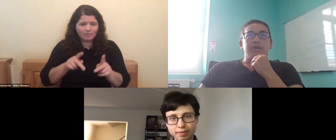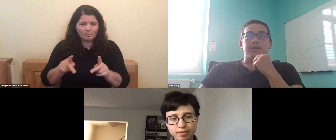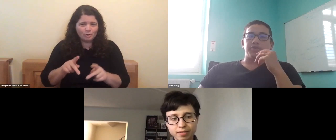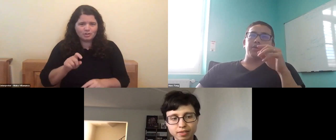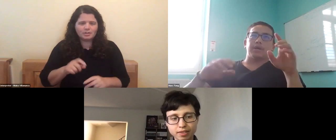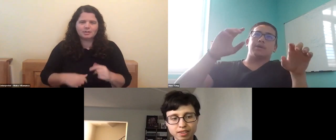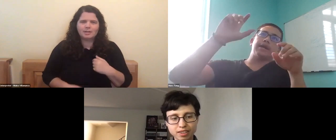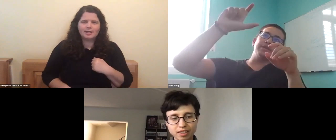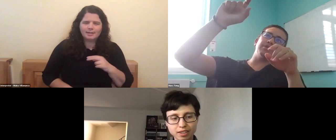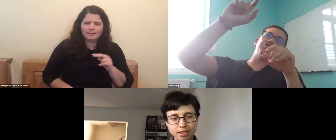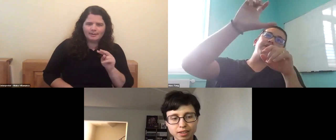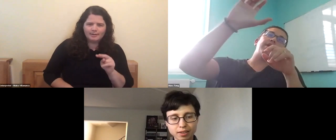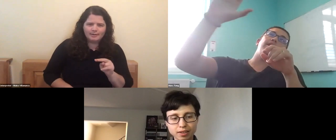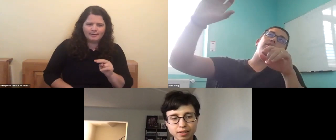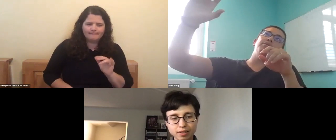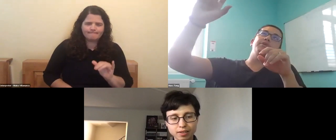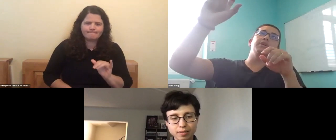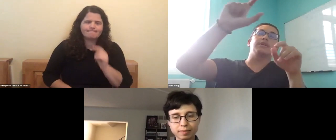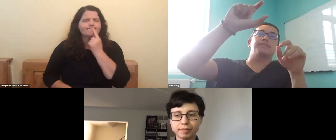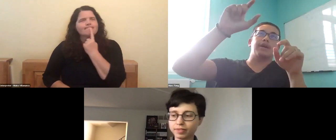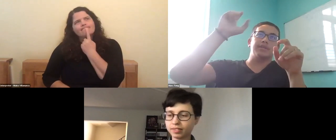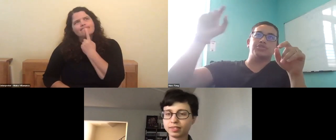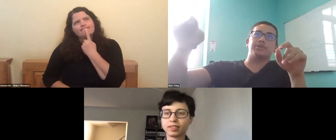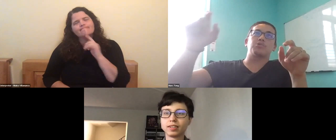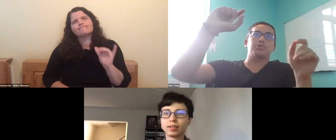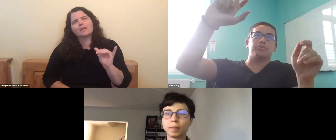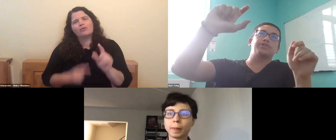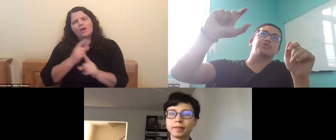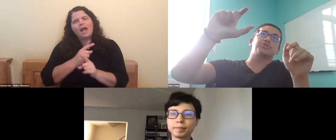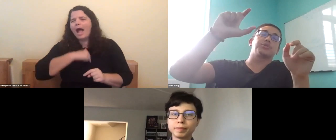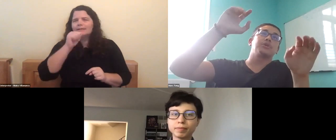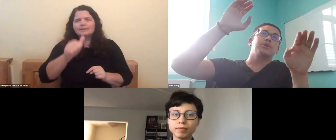Yeah, so I did not check how the -- I did check word order ratio so